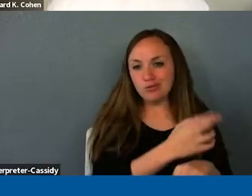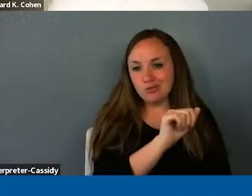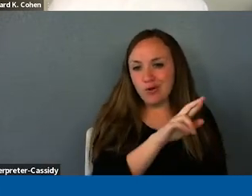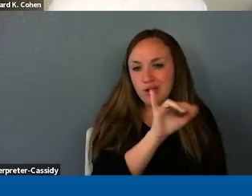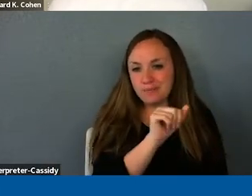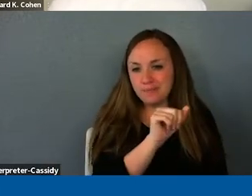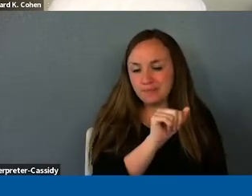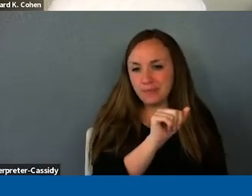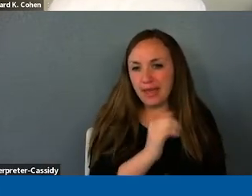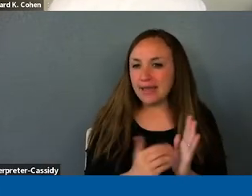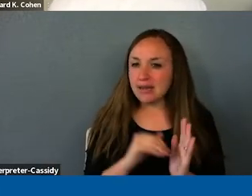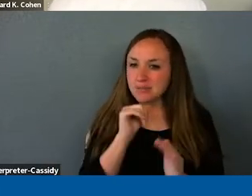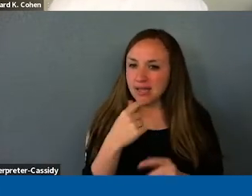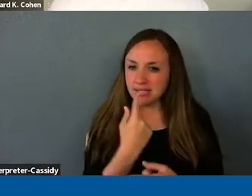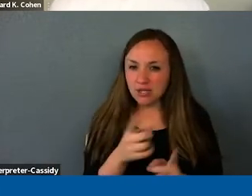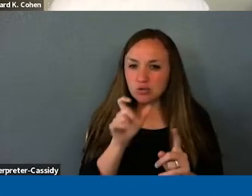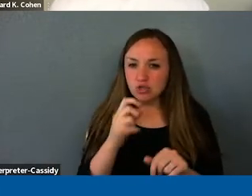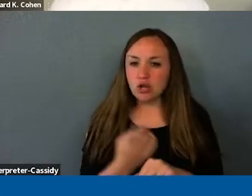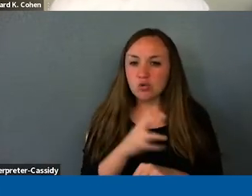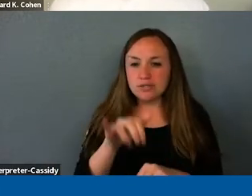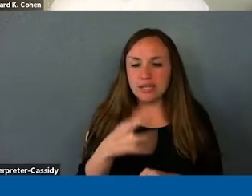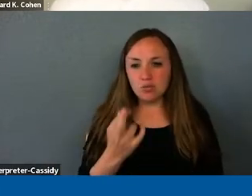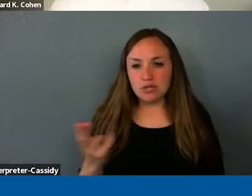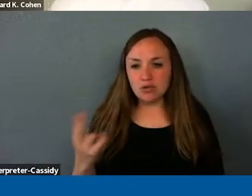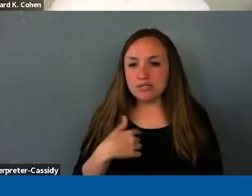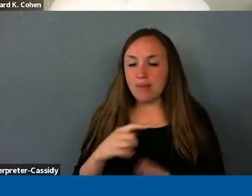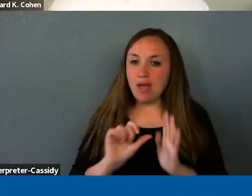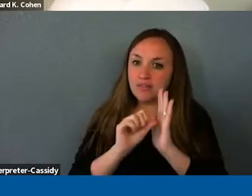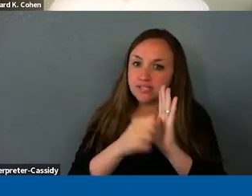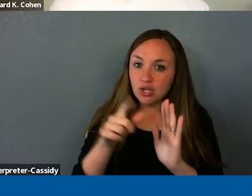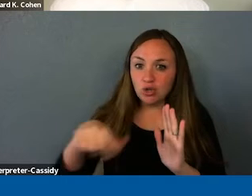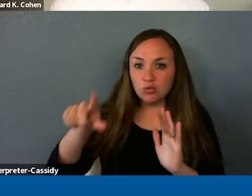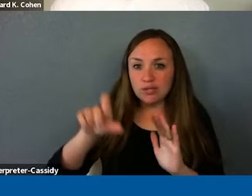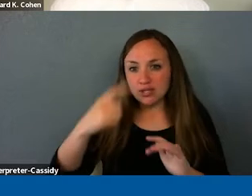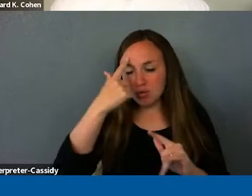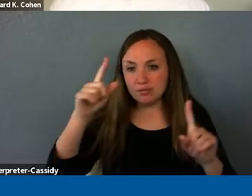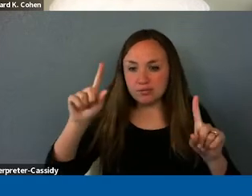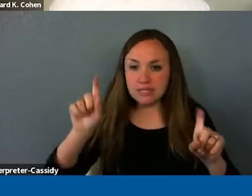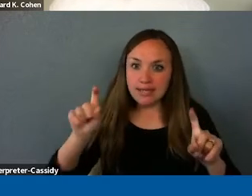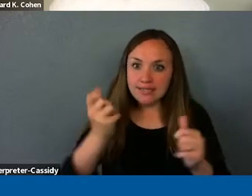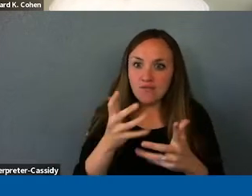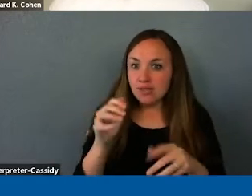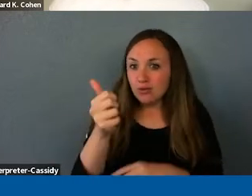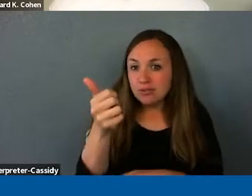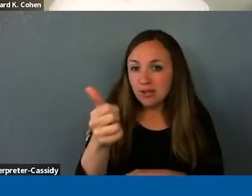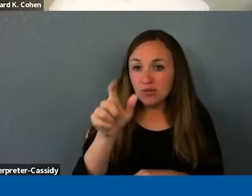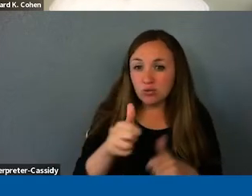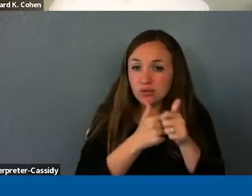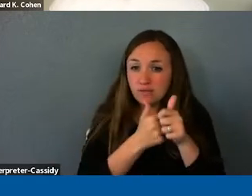So again, I'm not saying you shouldn't use this resource, I'm just emphasizing that you need to test everything yourself. You should definitely follow the keyboard interaction